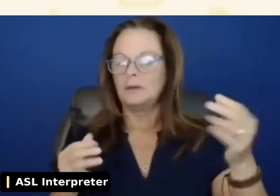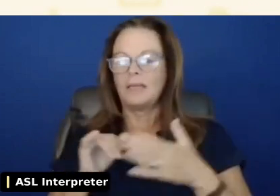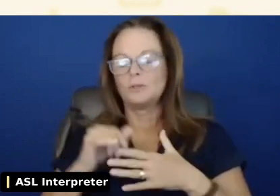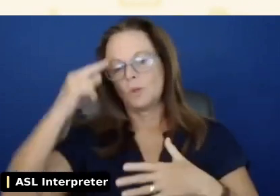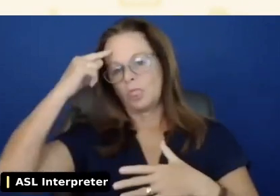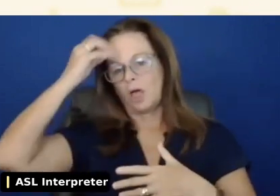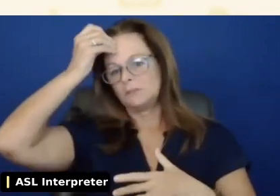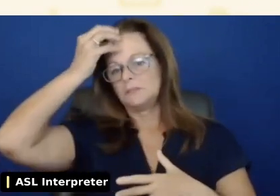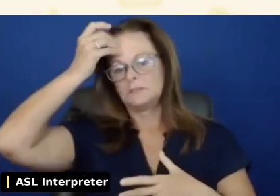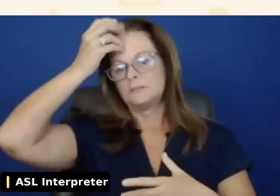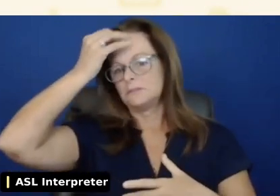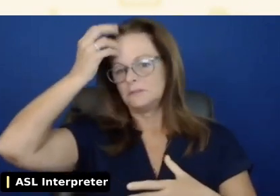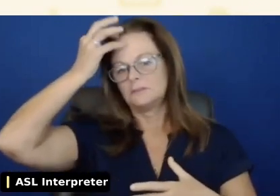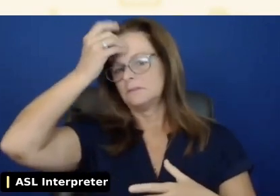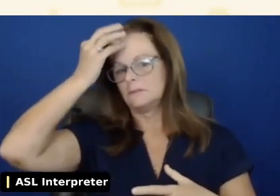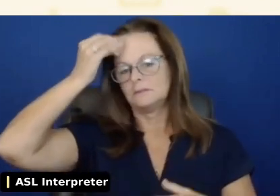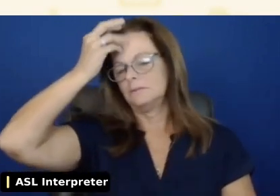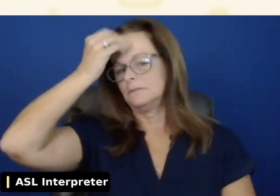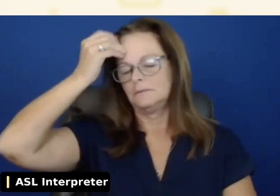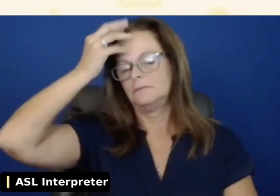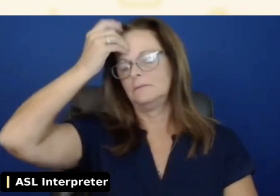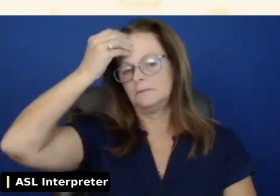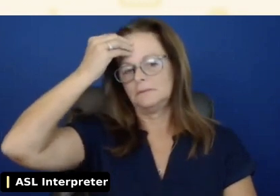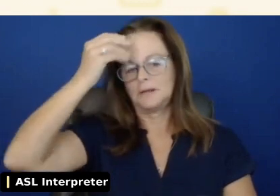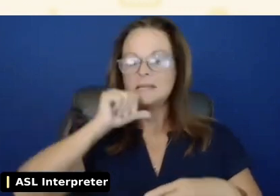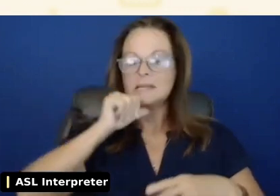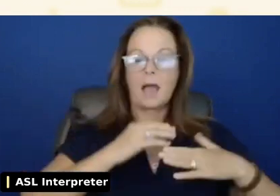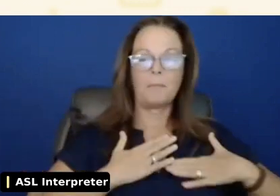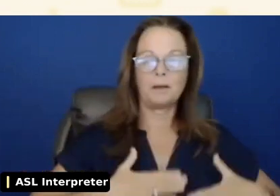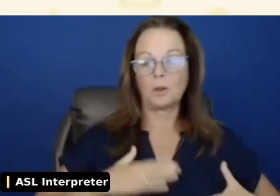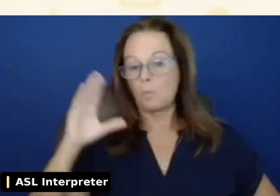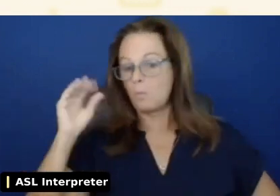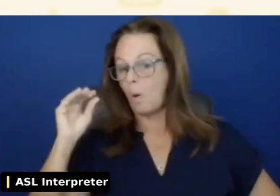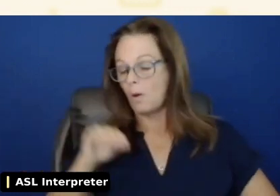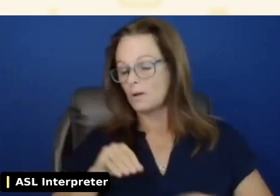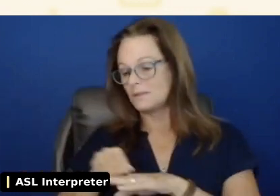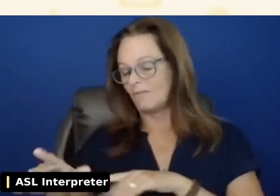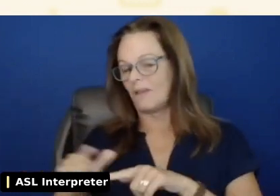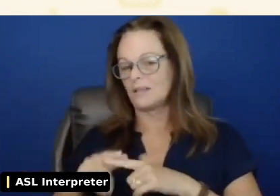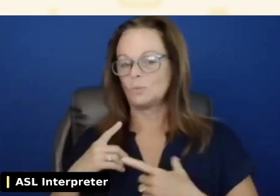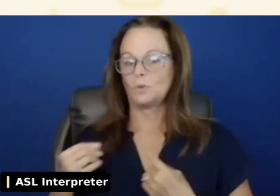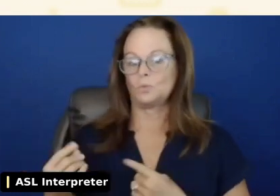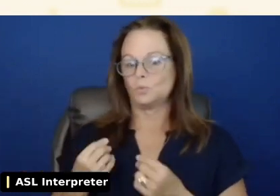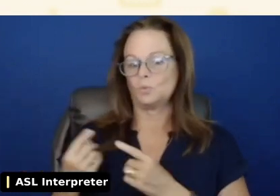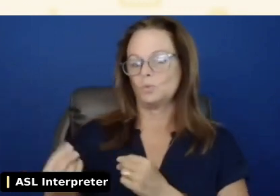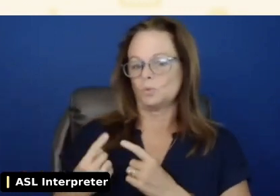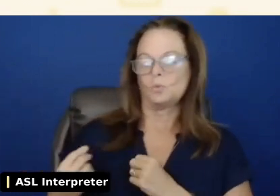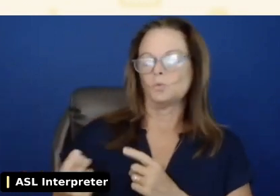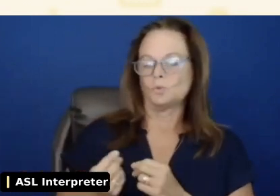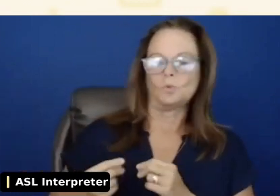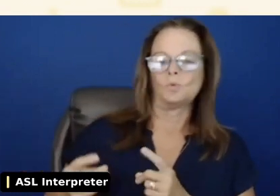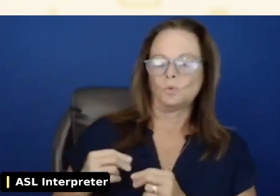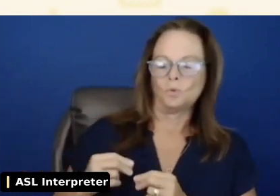And it's overwhelming. You have to think about every step you do to fulfill a task.